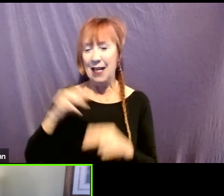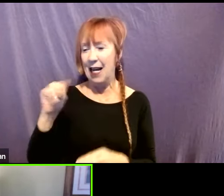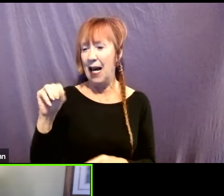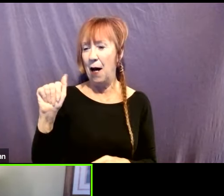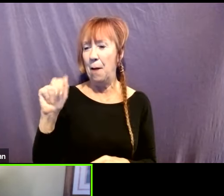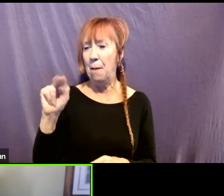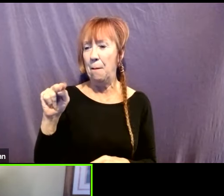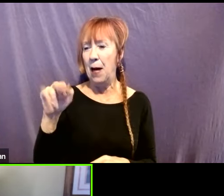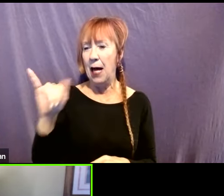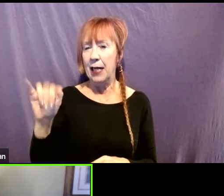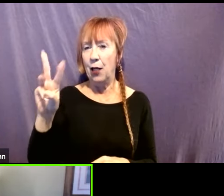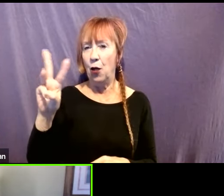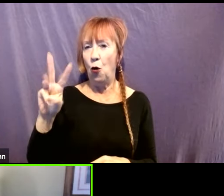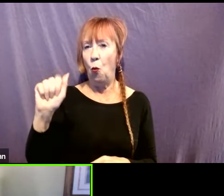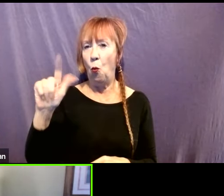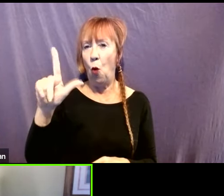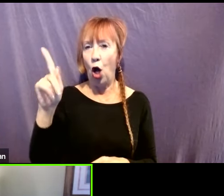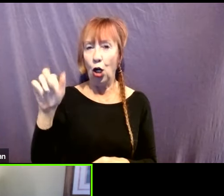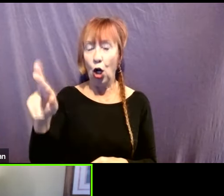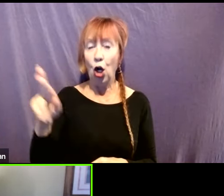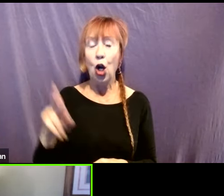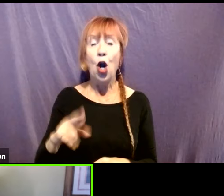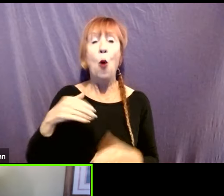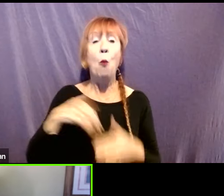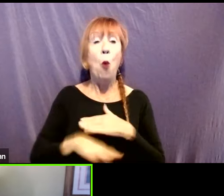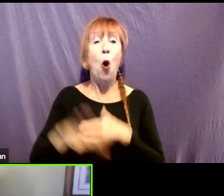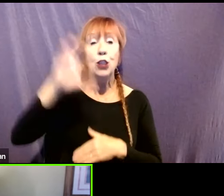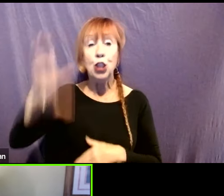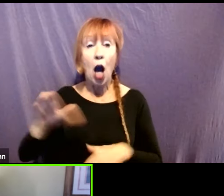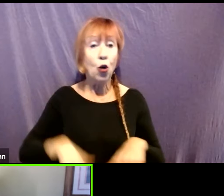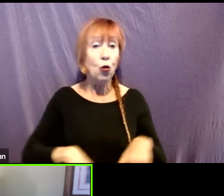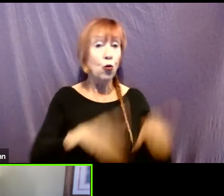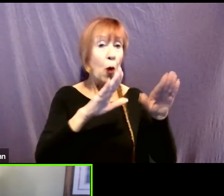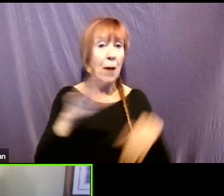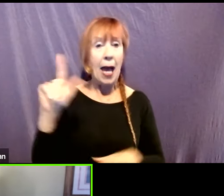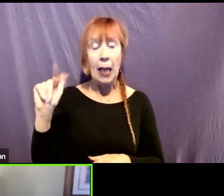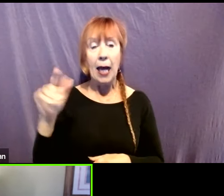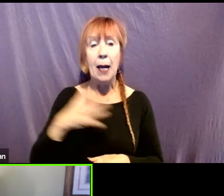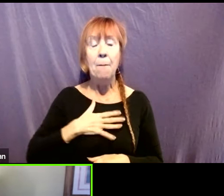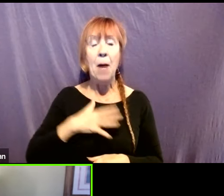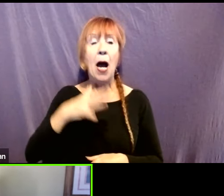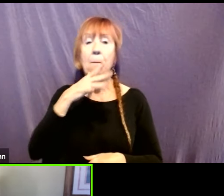I was born in Chicago, raised in LA. My mom is a self-taught pianist,